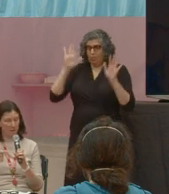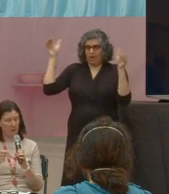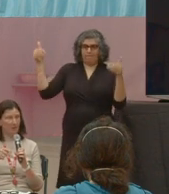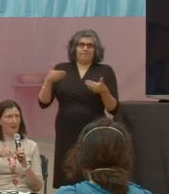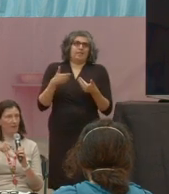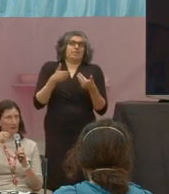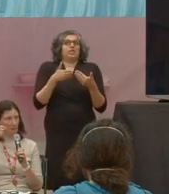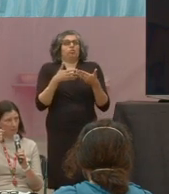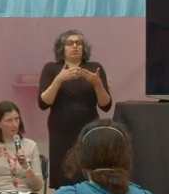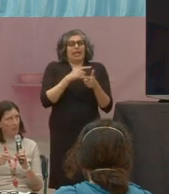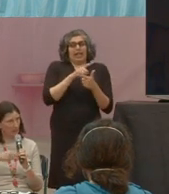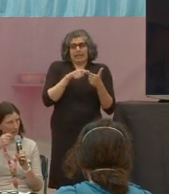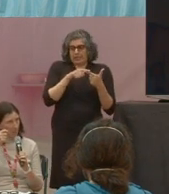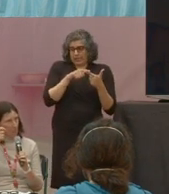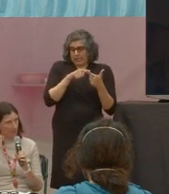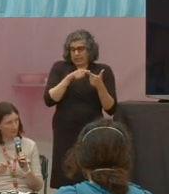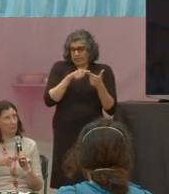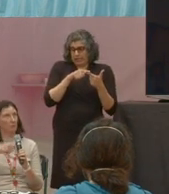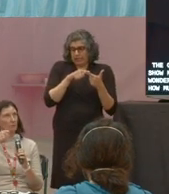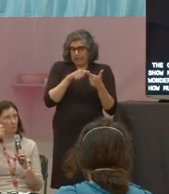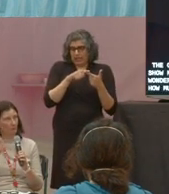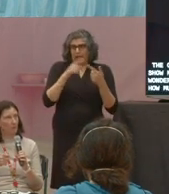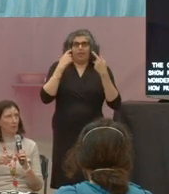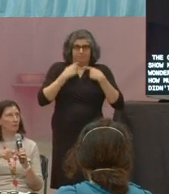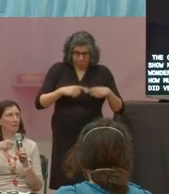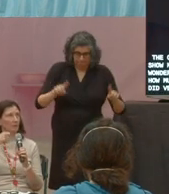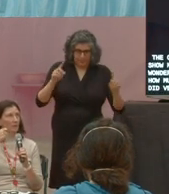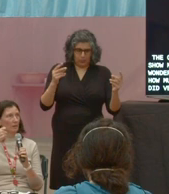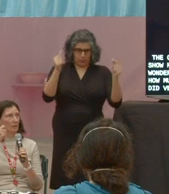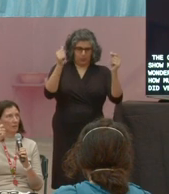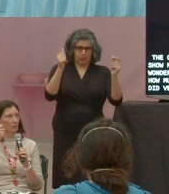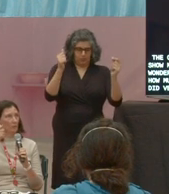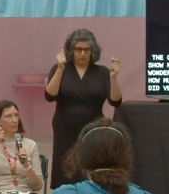made, and it was, then it was executed very quickly, with